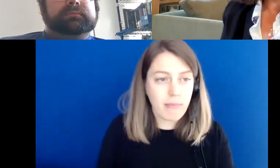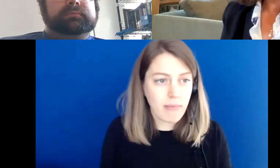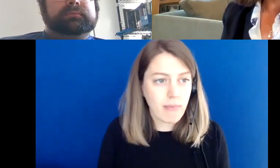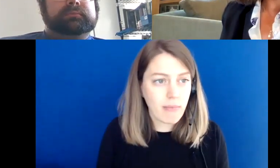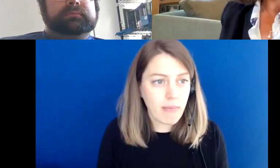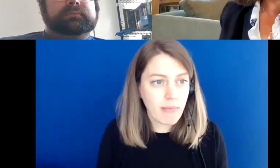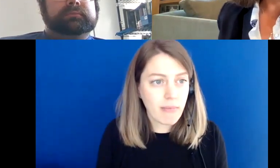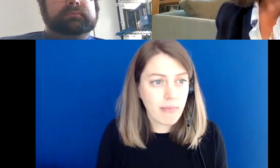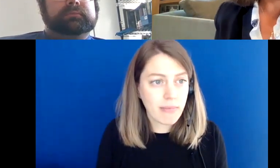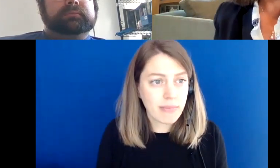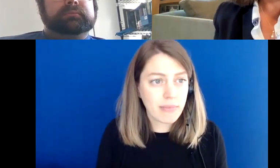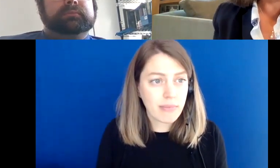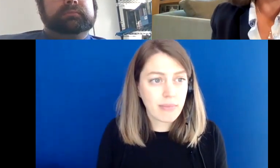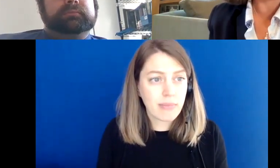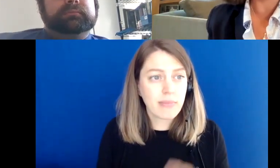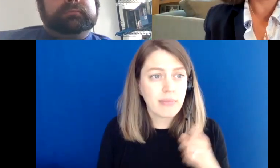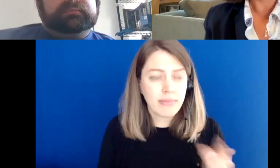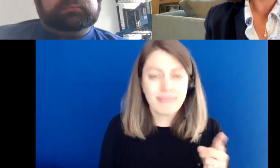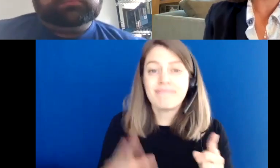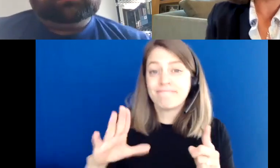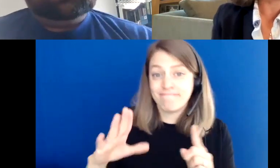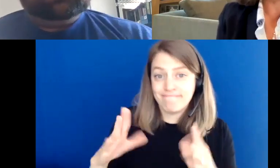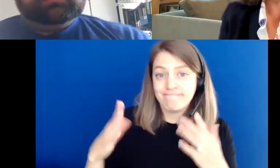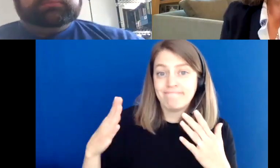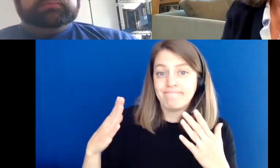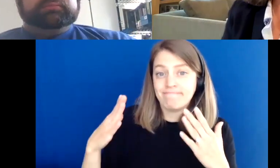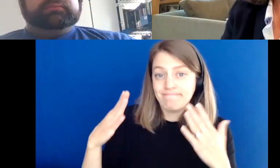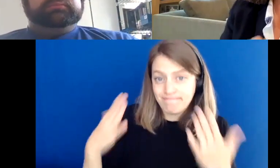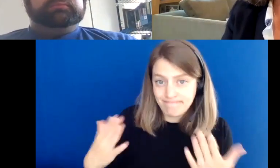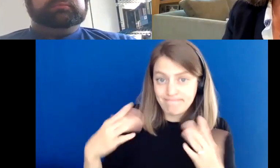He outlined the decision which Madeleine